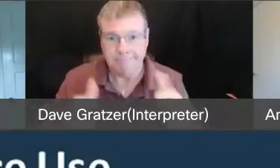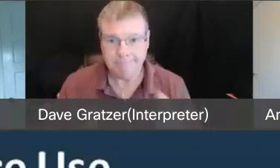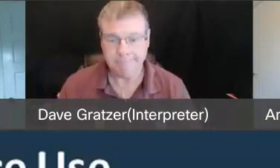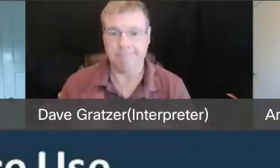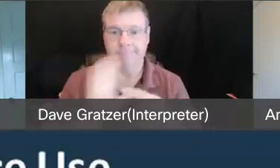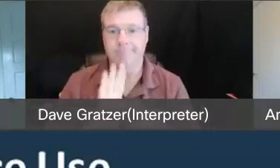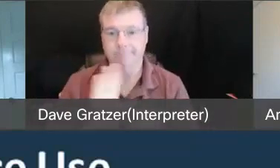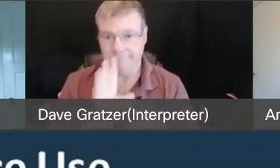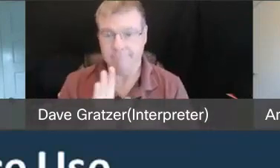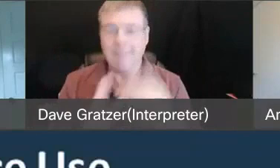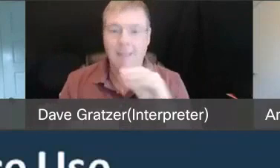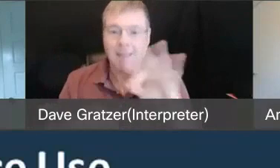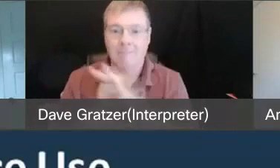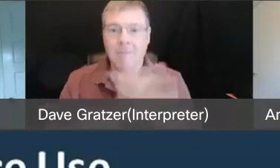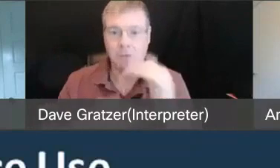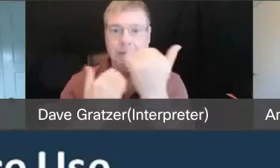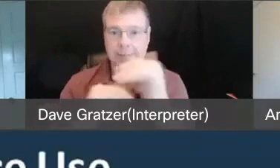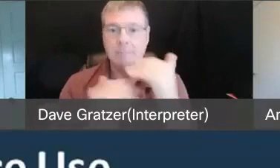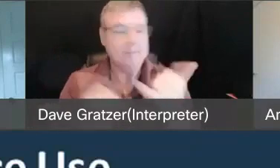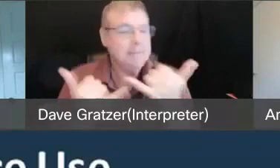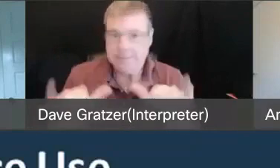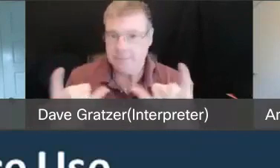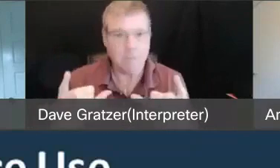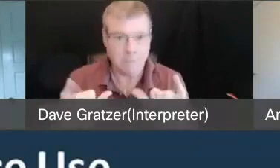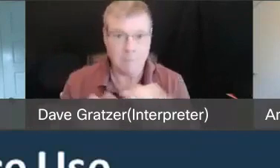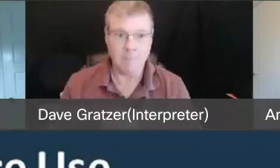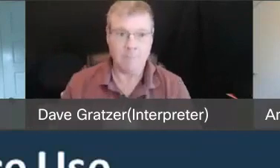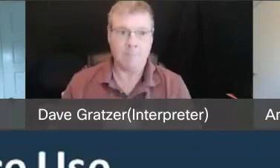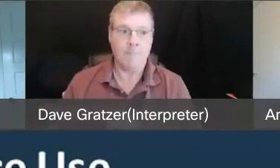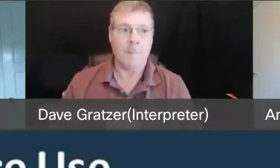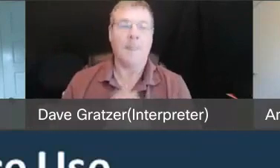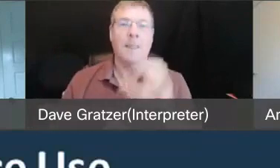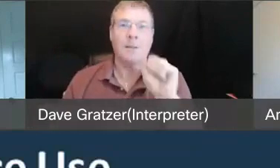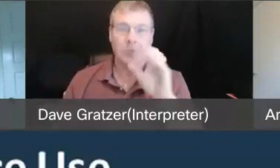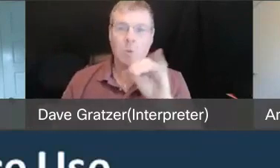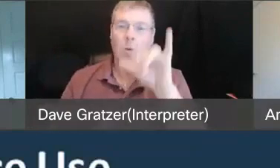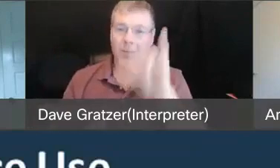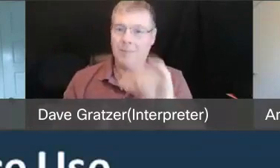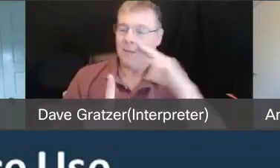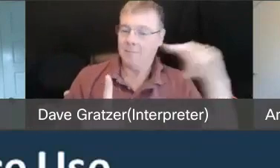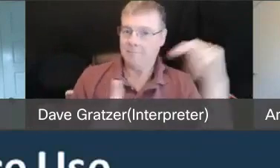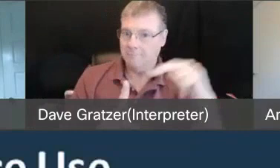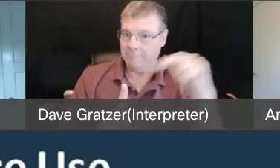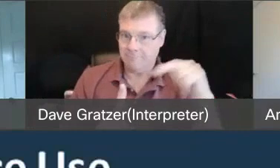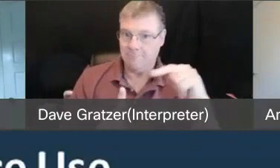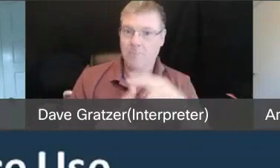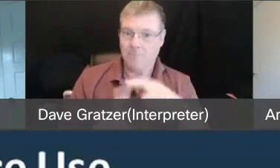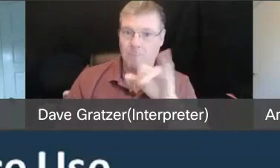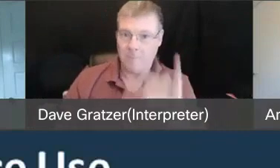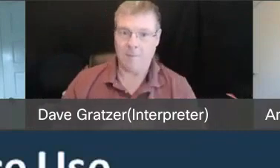and functional limitations. So that is the lens we want to view the substance abuse history through.